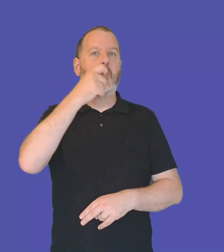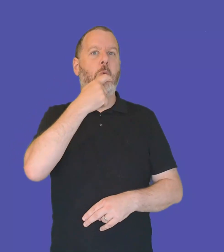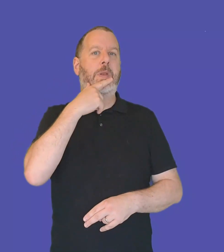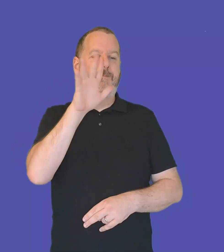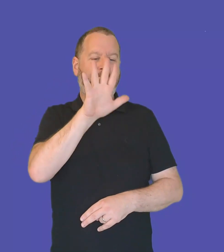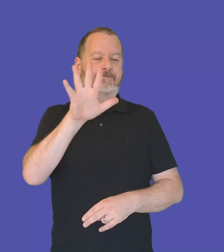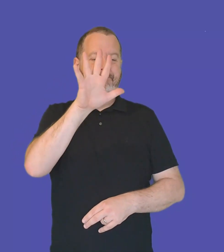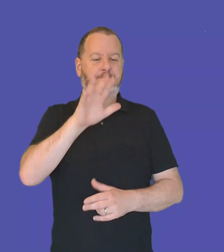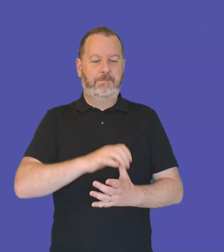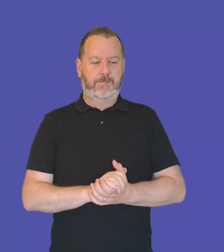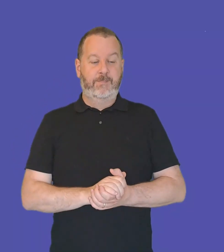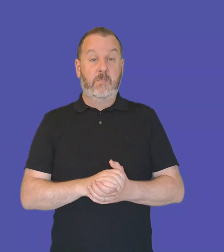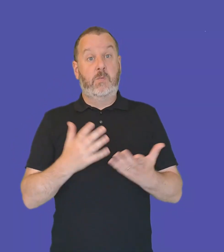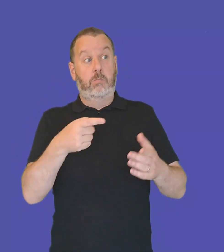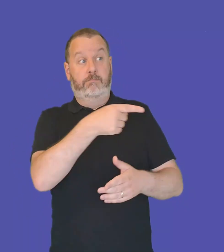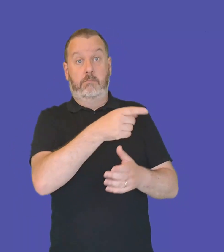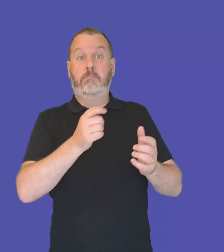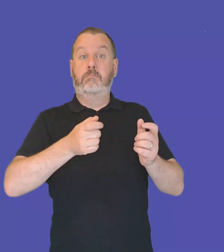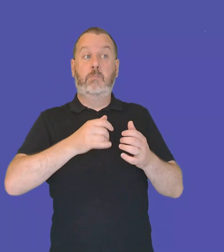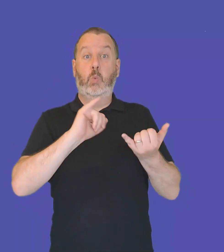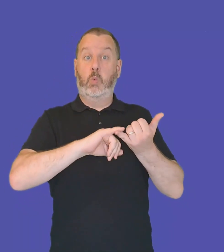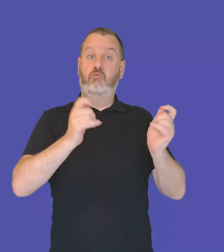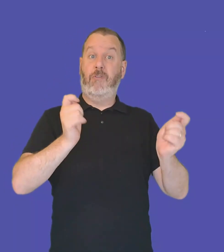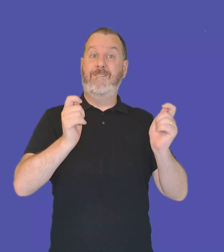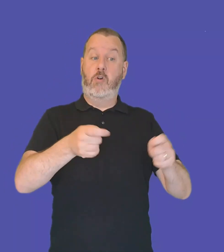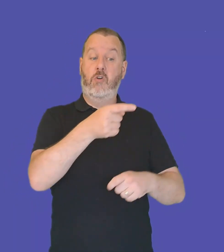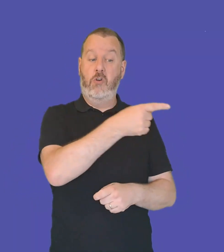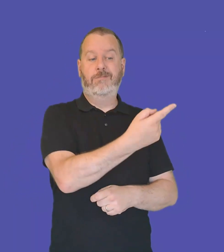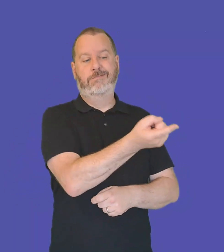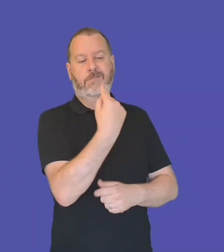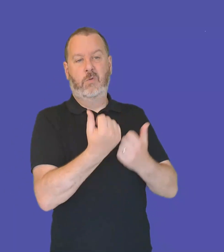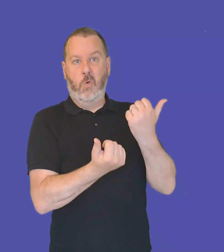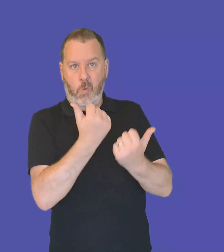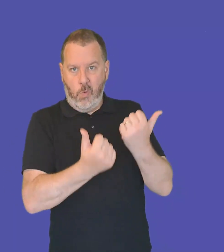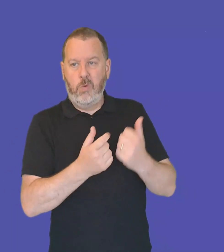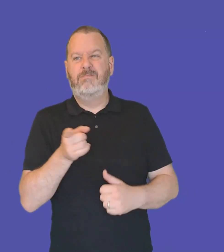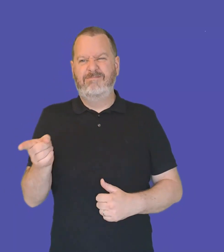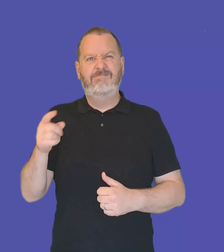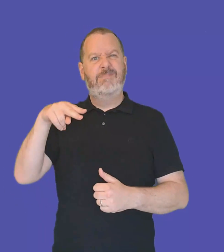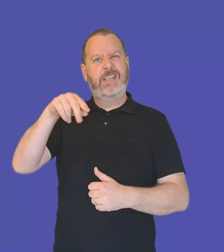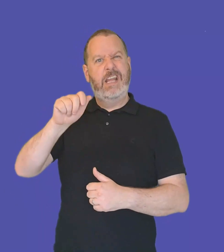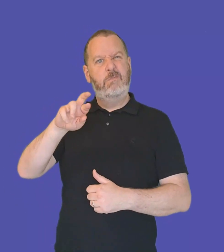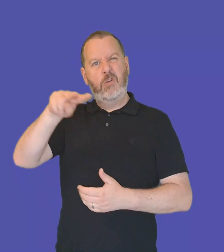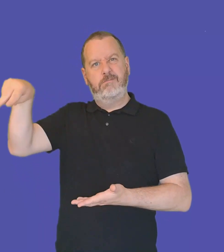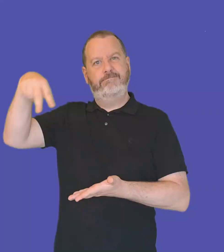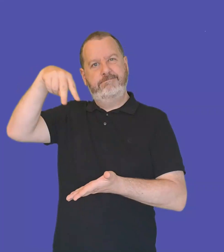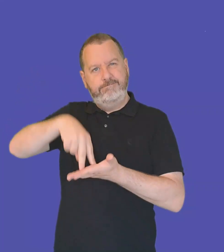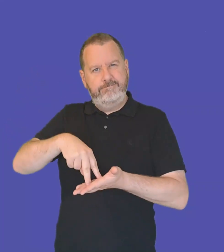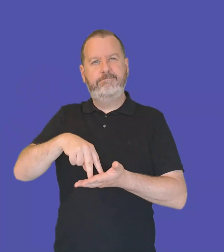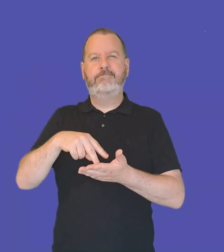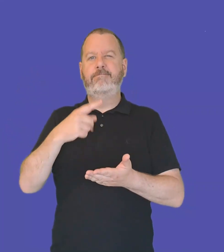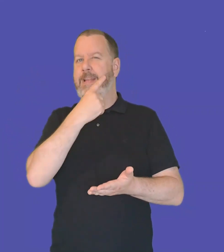The driver was spotted, reported, and brought to a police court in Dublin.